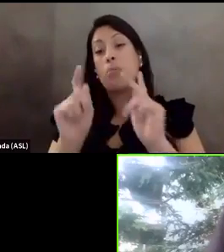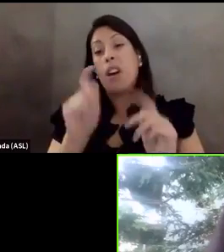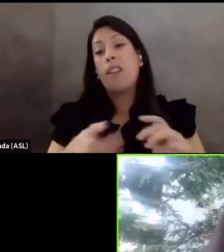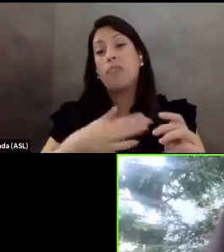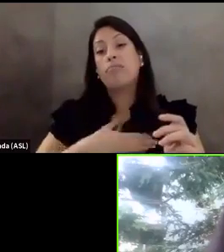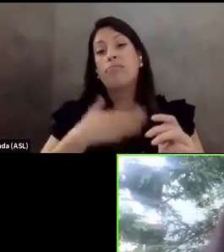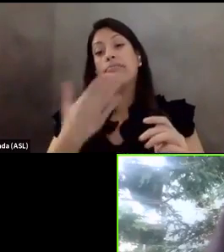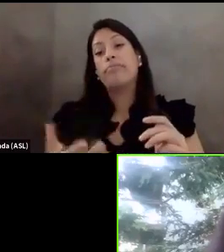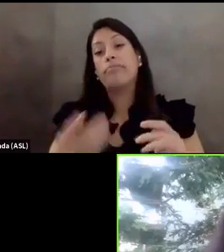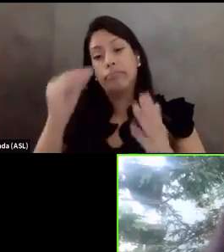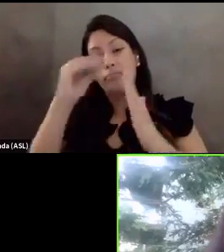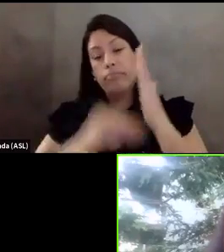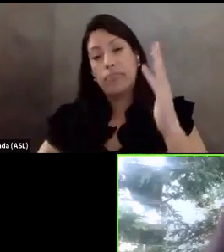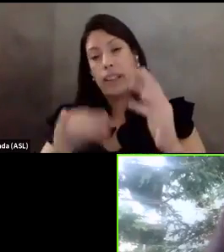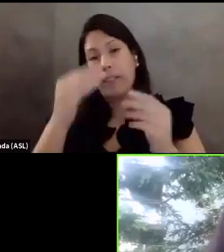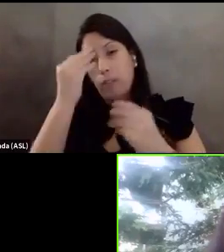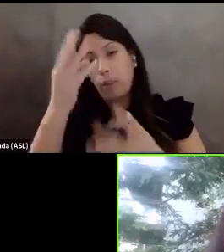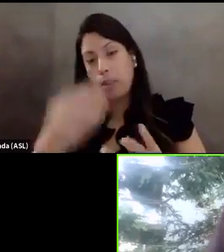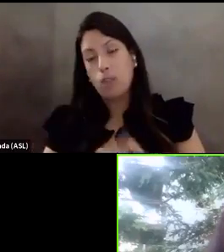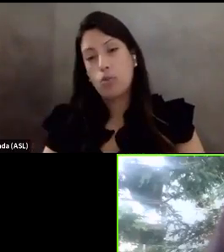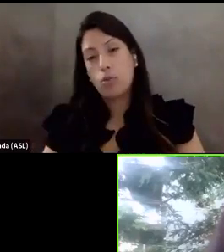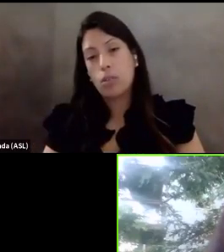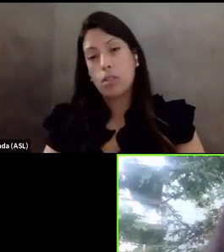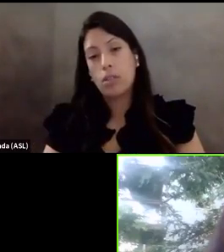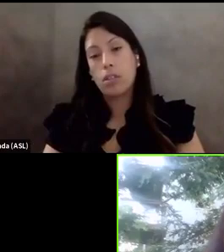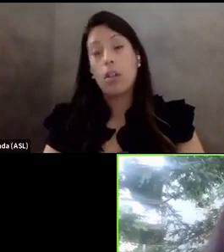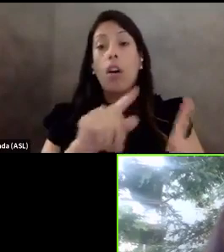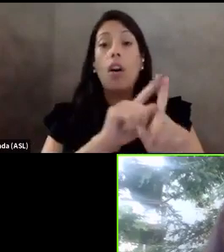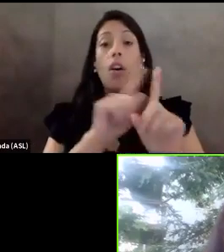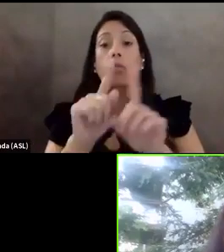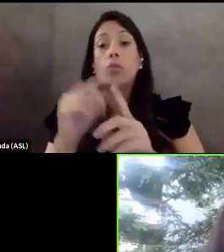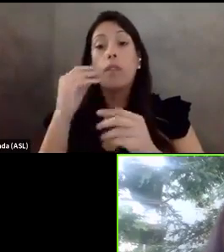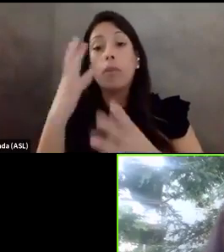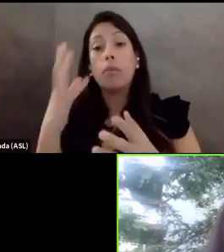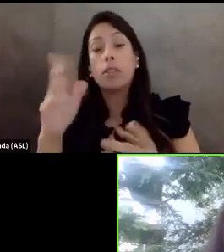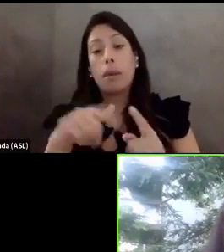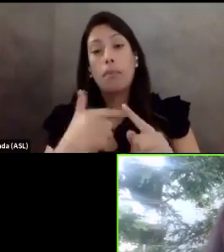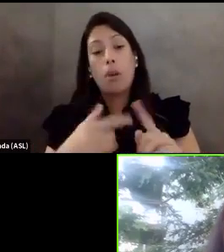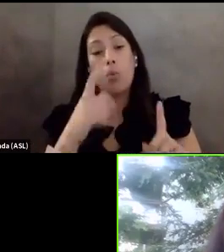information to us, as well as information about identifying their contacts or